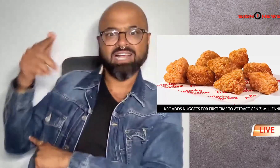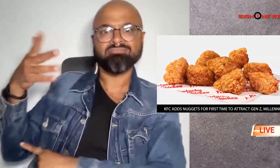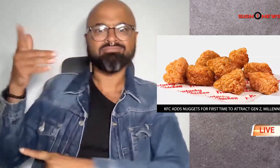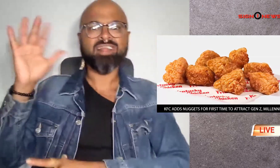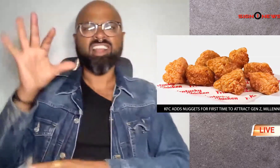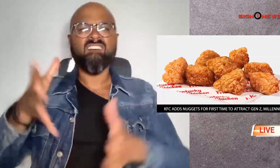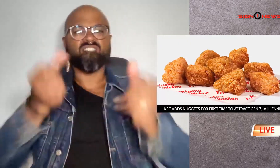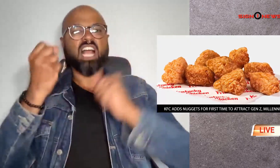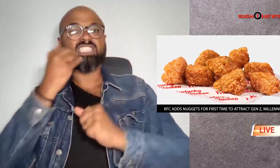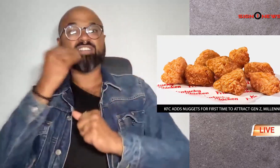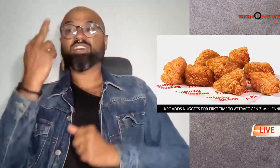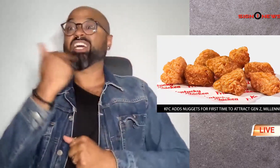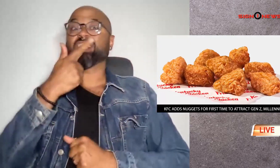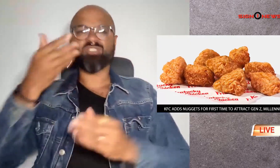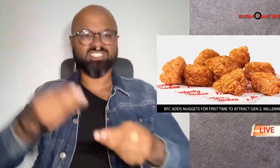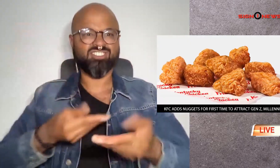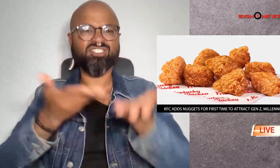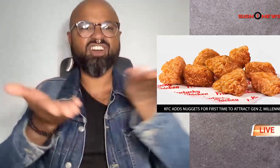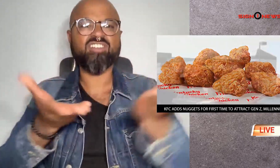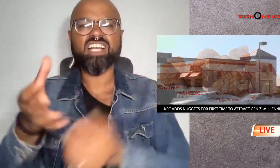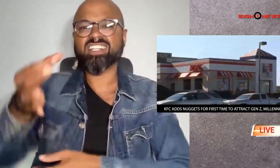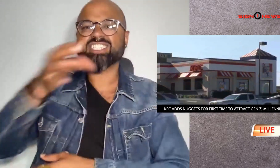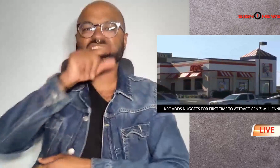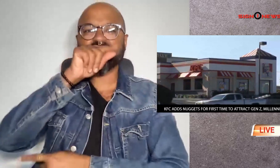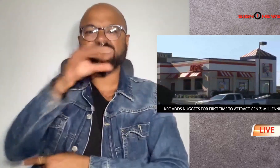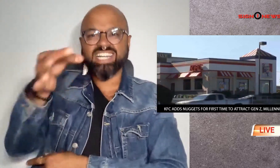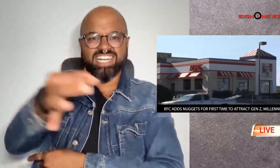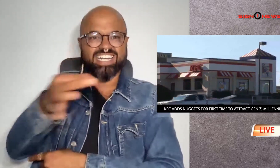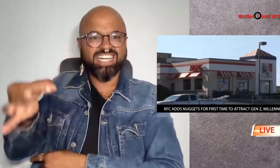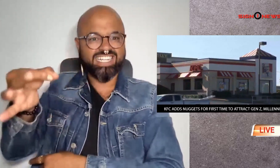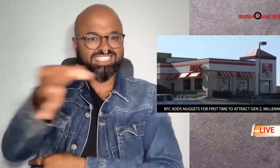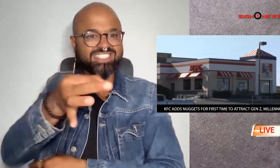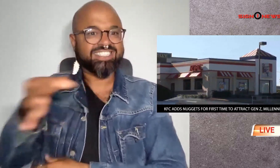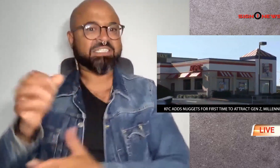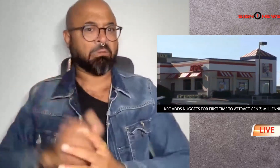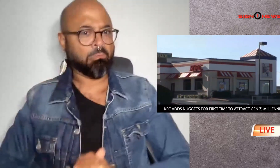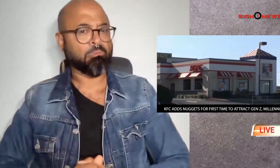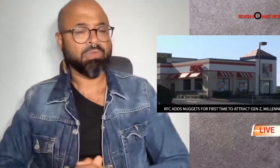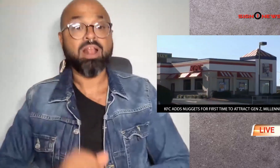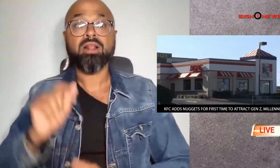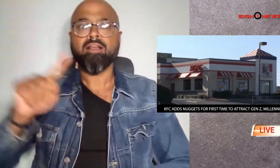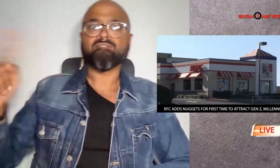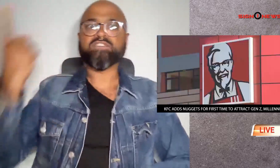for the first time in Kentucky fried chicken history the fast food restaurant is selling